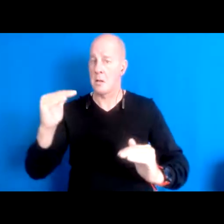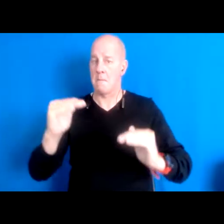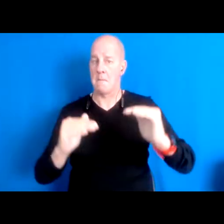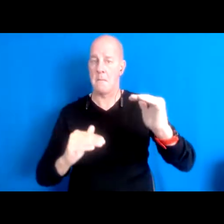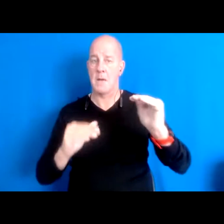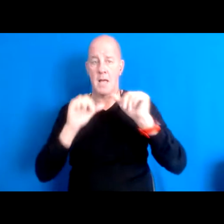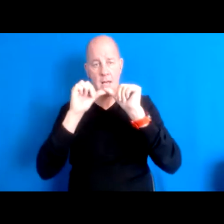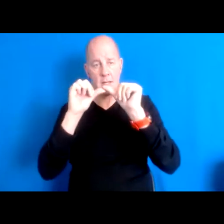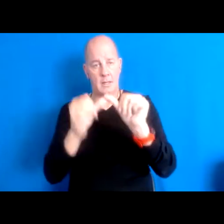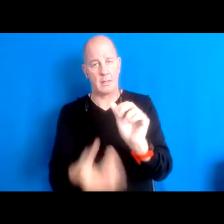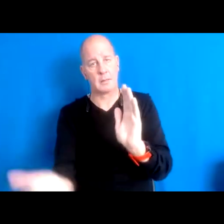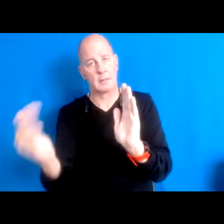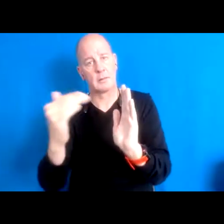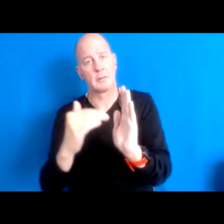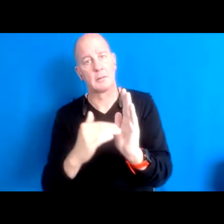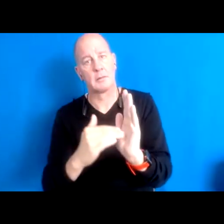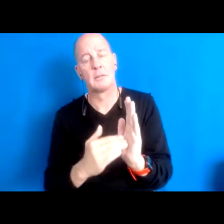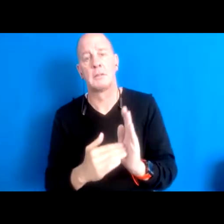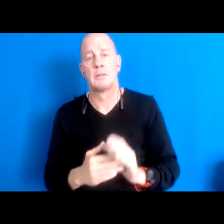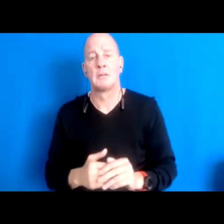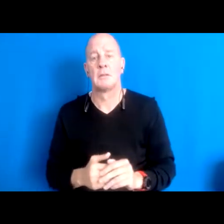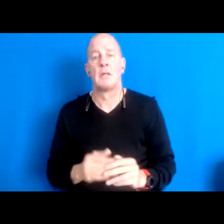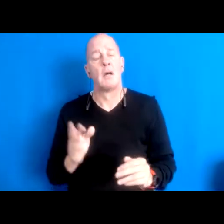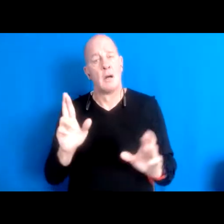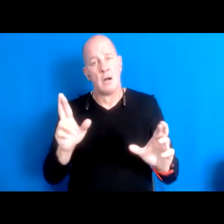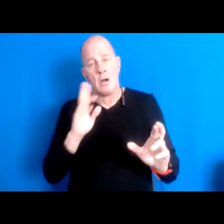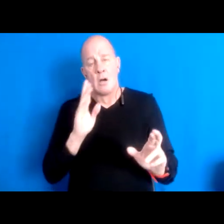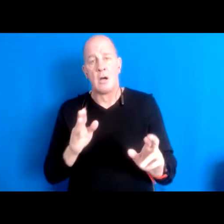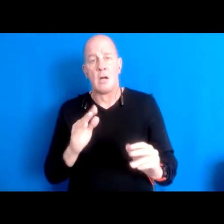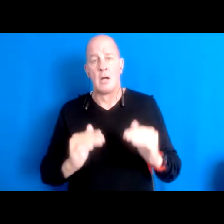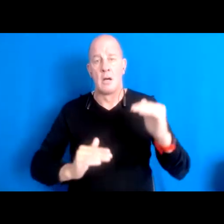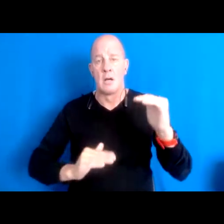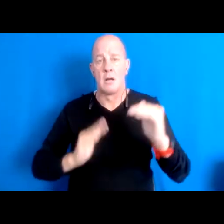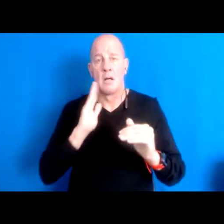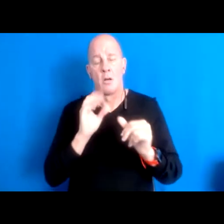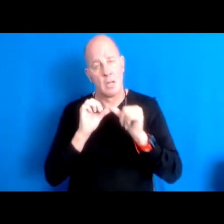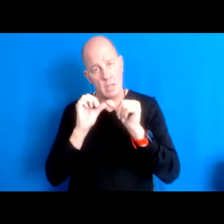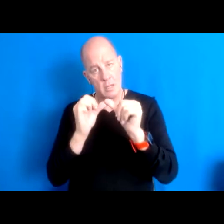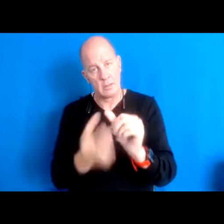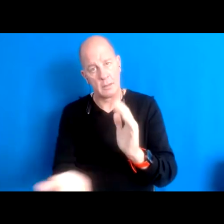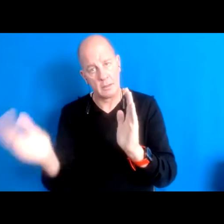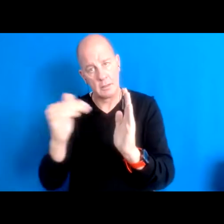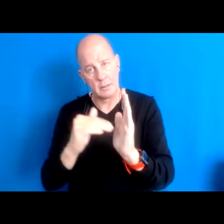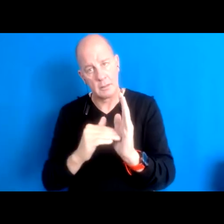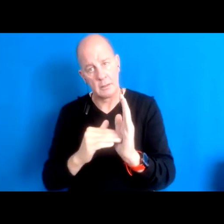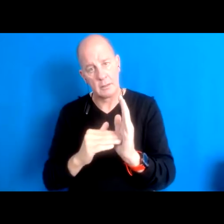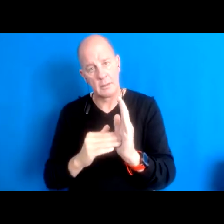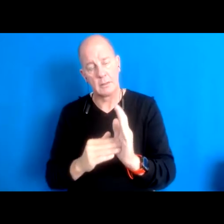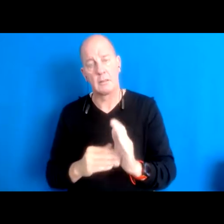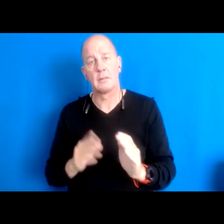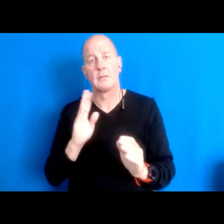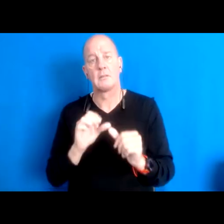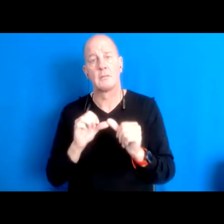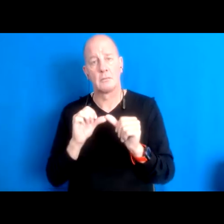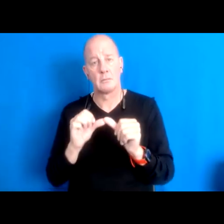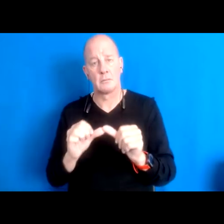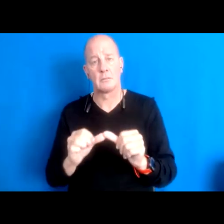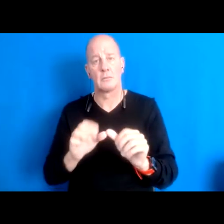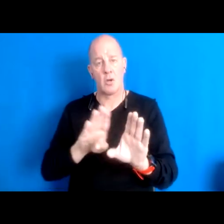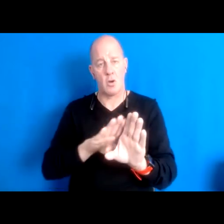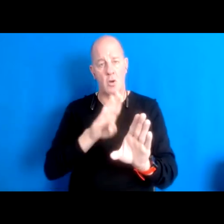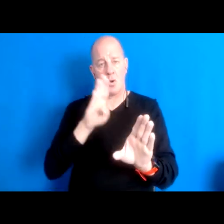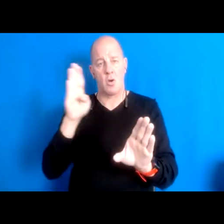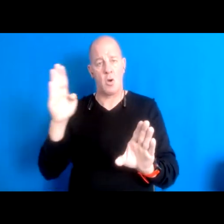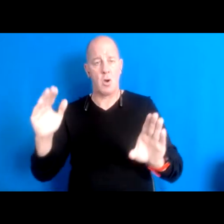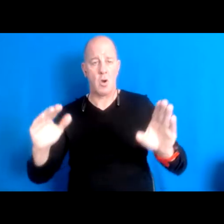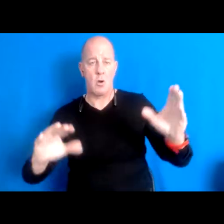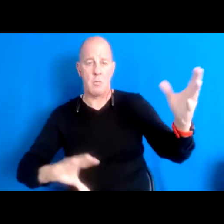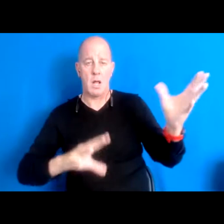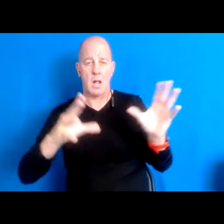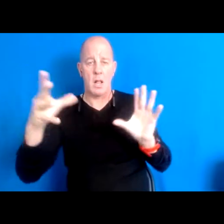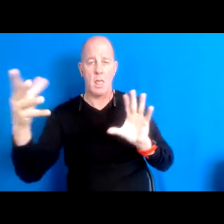stored be released to be 16:17:20 restored.